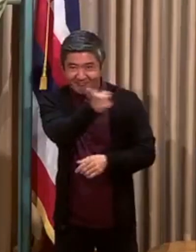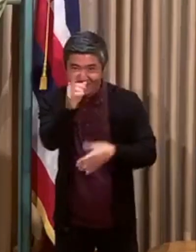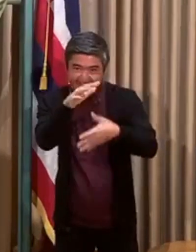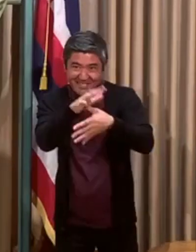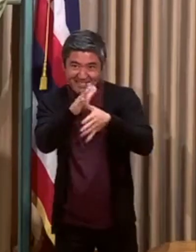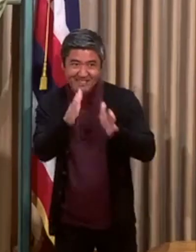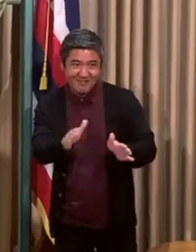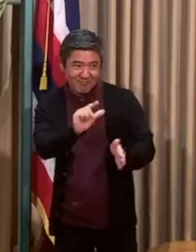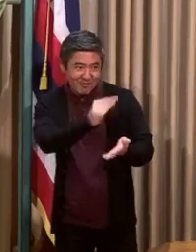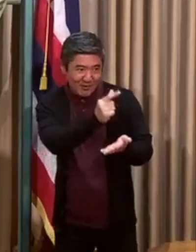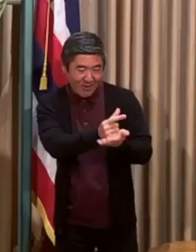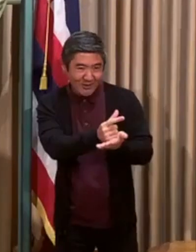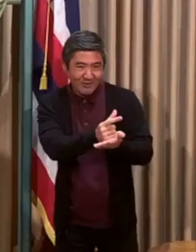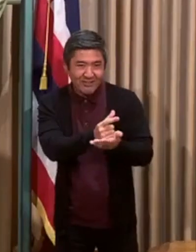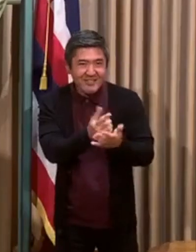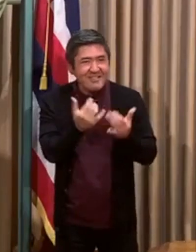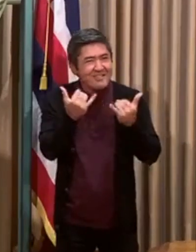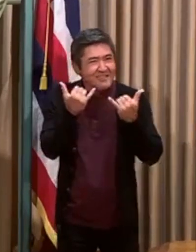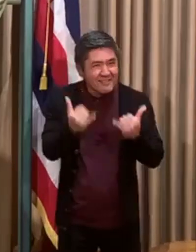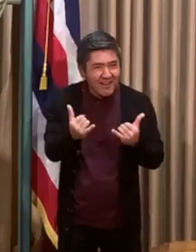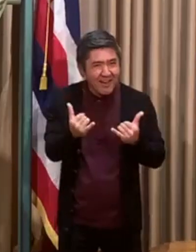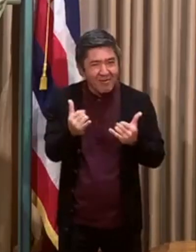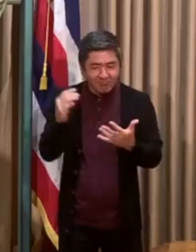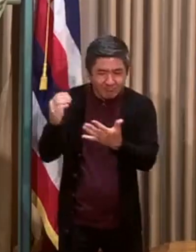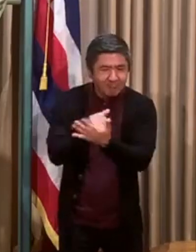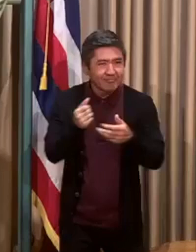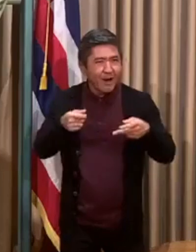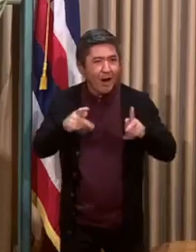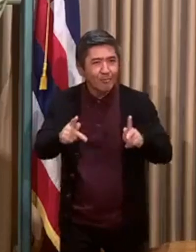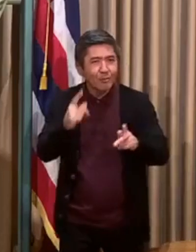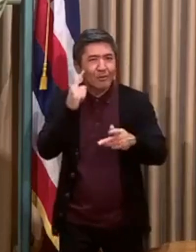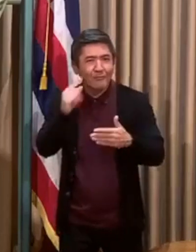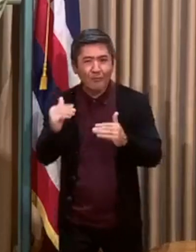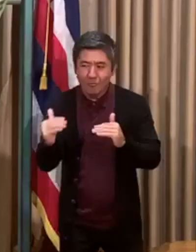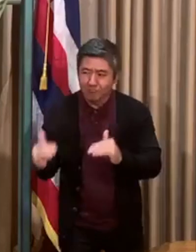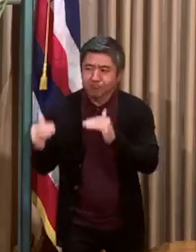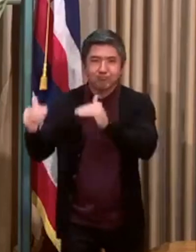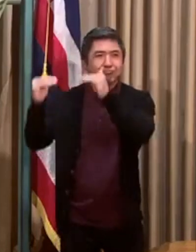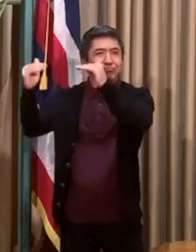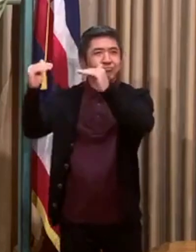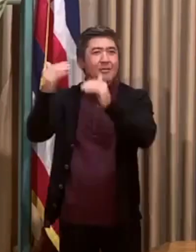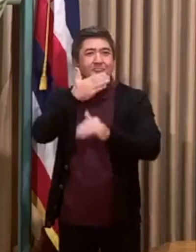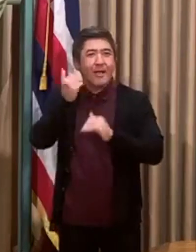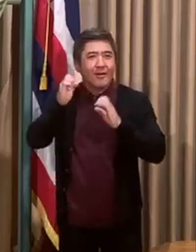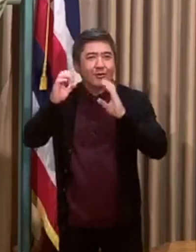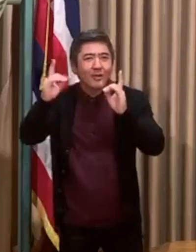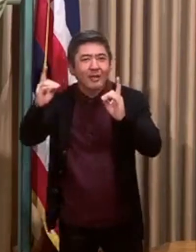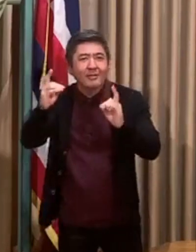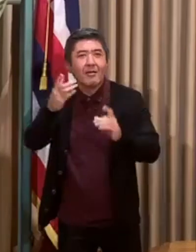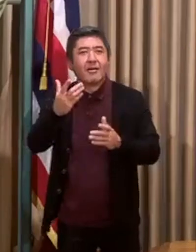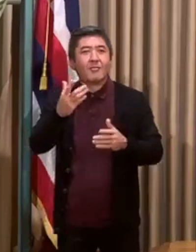the opportunity to move into higher education to provide a better life for yourselves, your families, your communities,